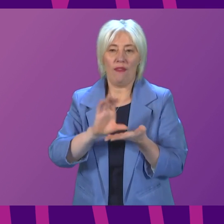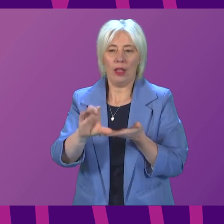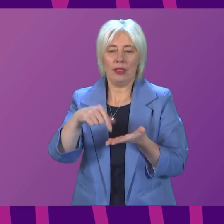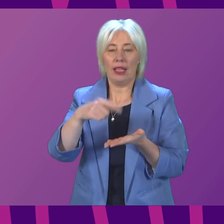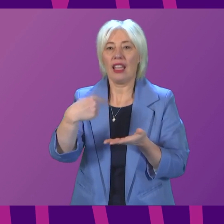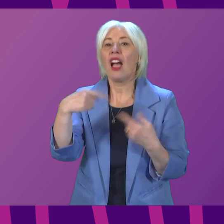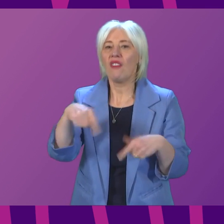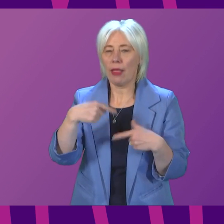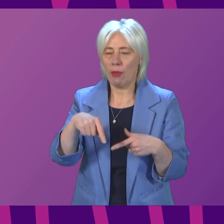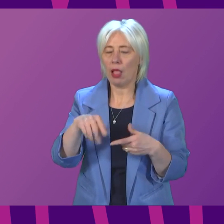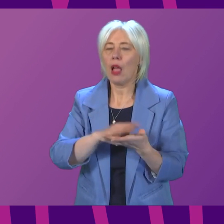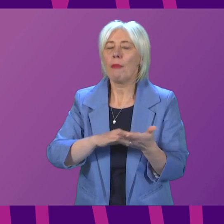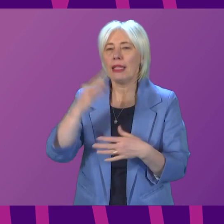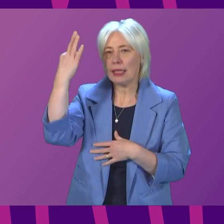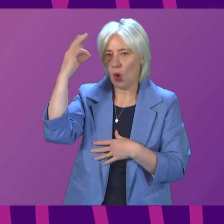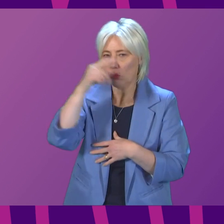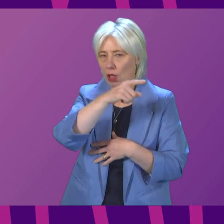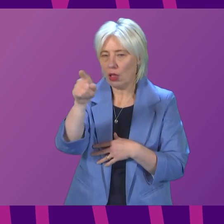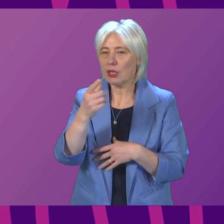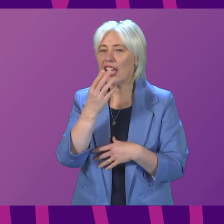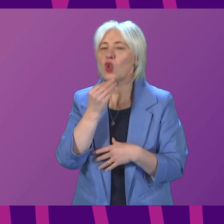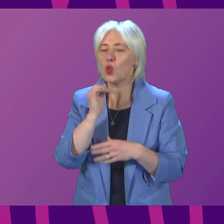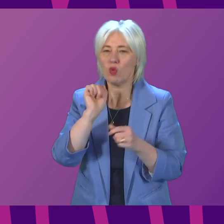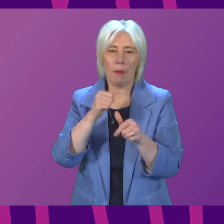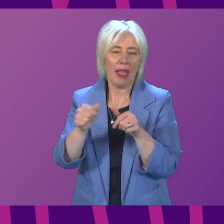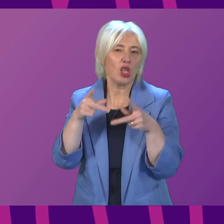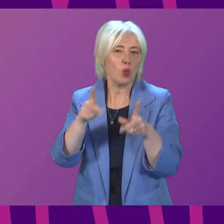enable local authorities to install, if they think it appropriate, air cleaning and filtration